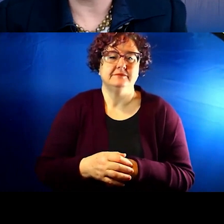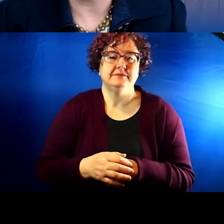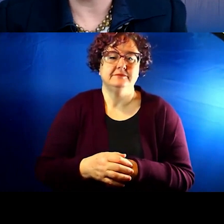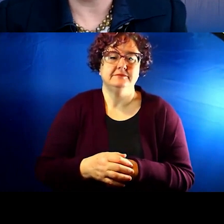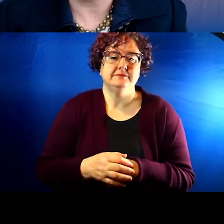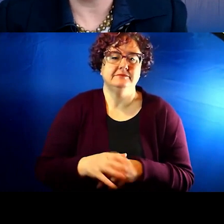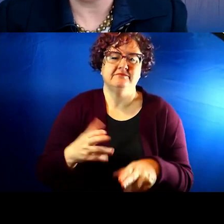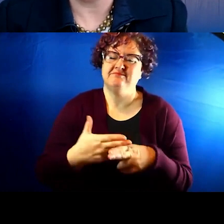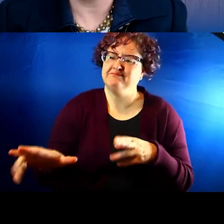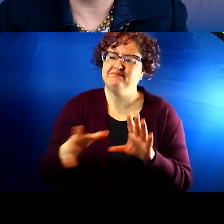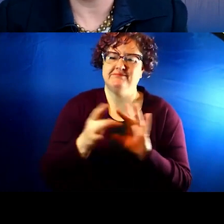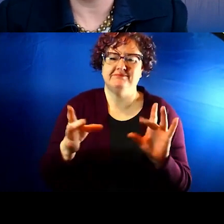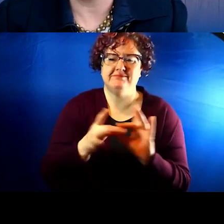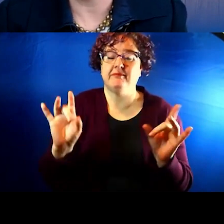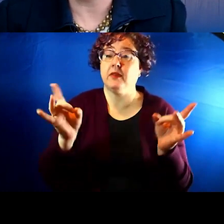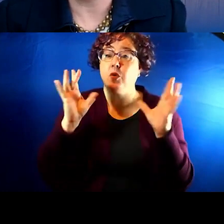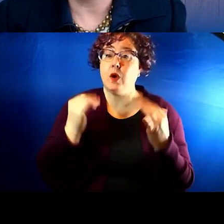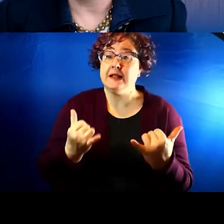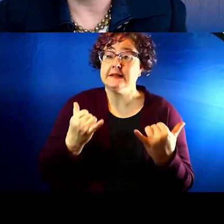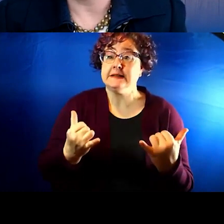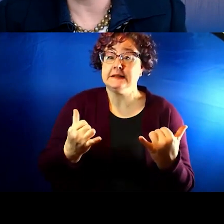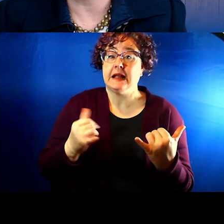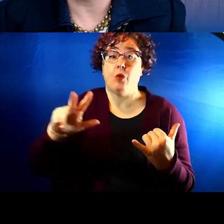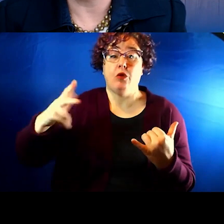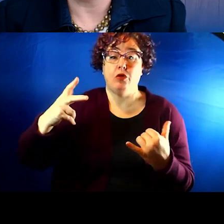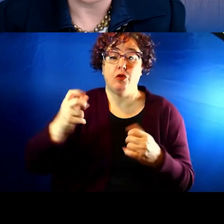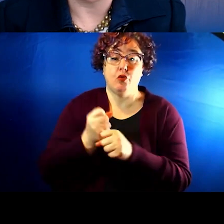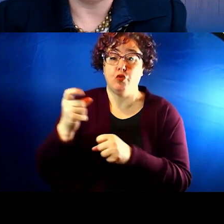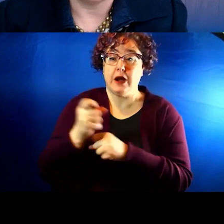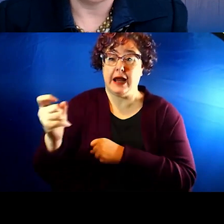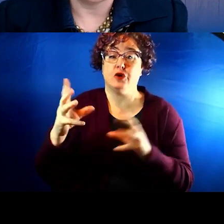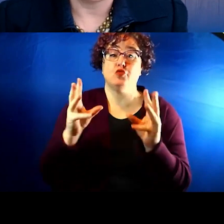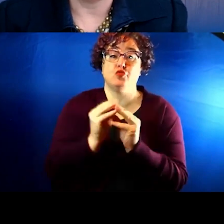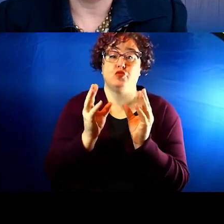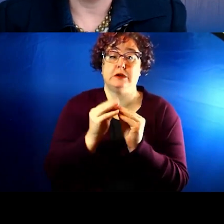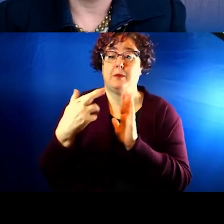THE CRISIS NOTE SUMMIT REGISTRATION IS OPEN.